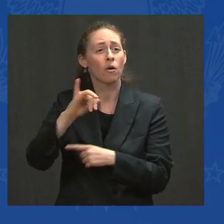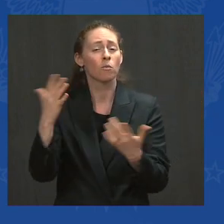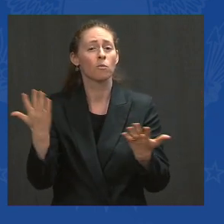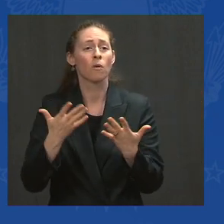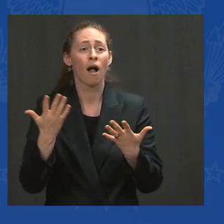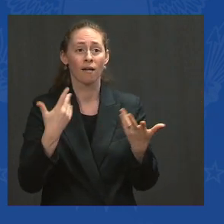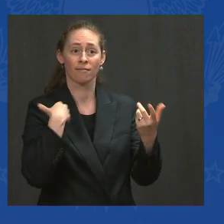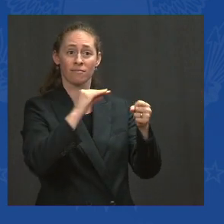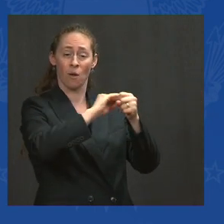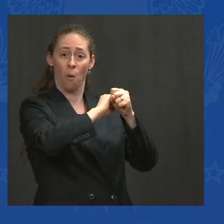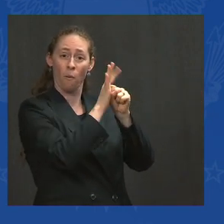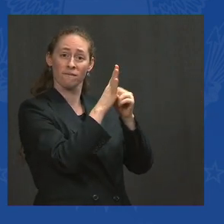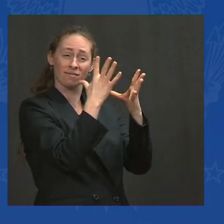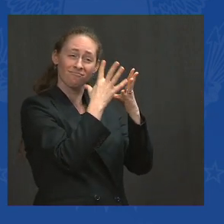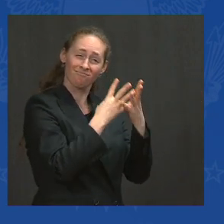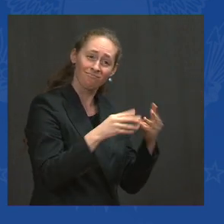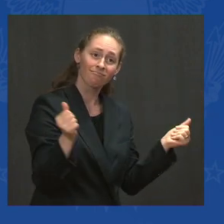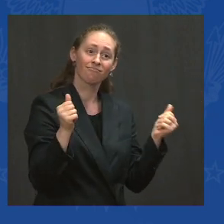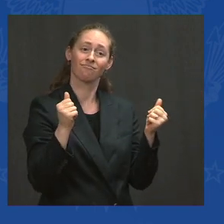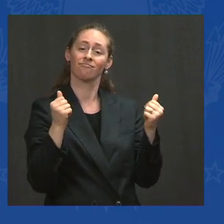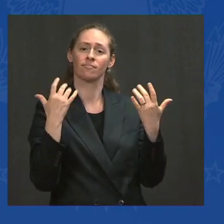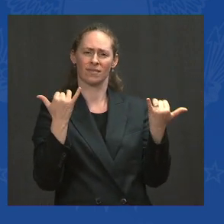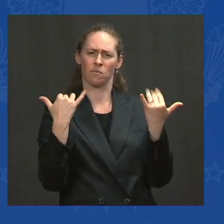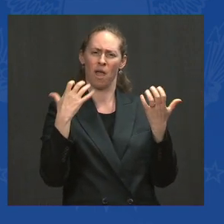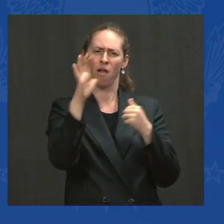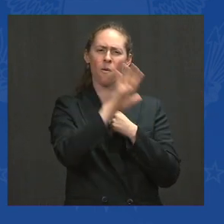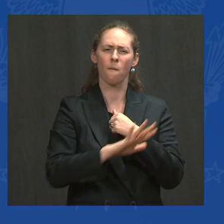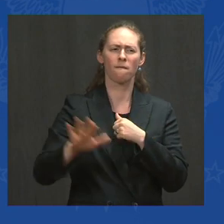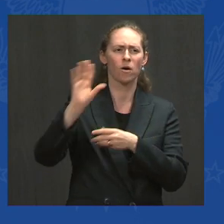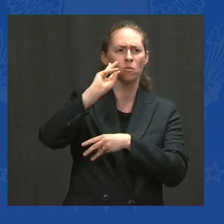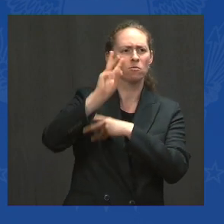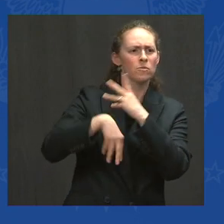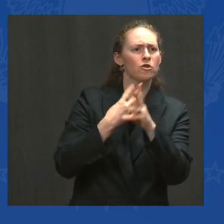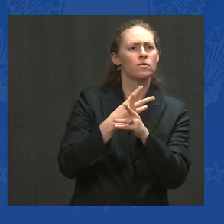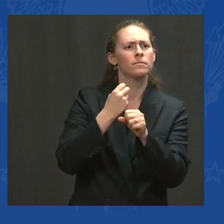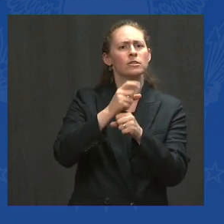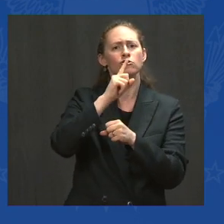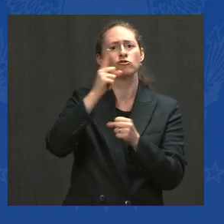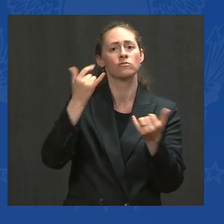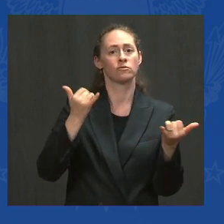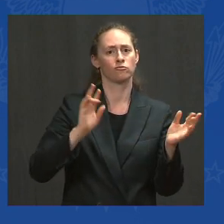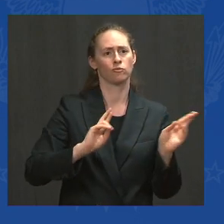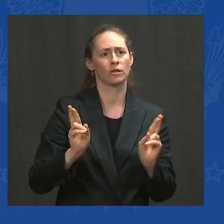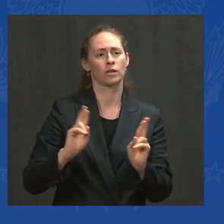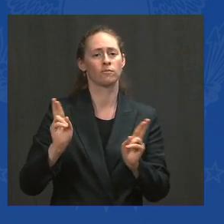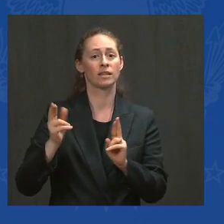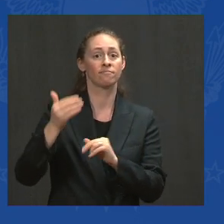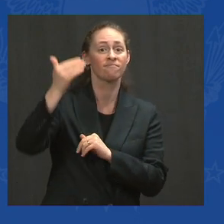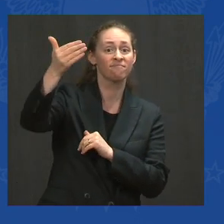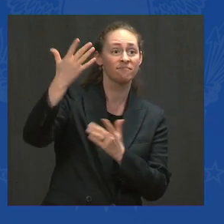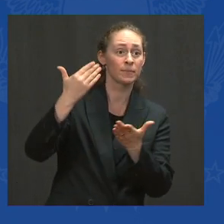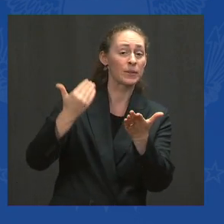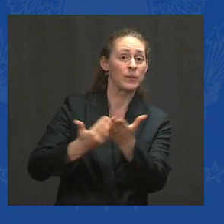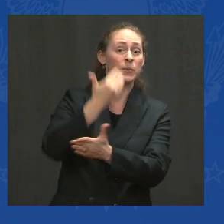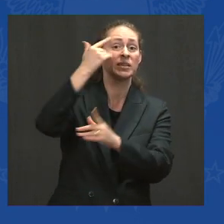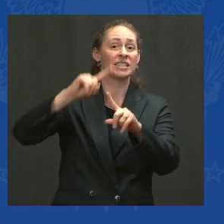world, make sure we're better prepared for the next pandemic or biological threat. We need to establish international norms for